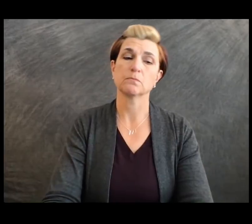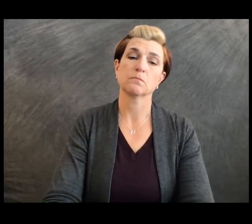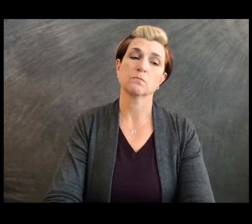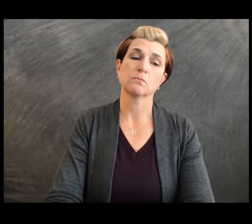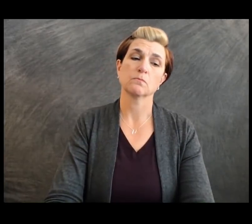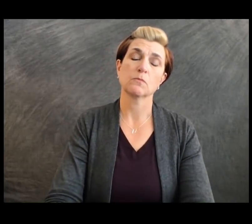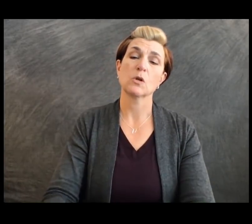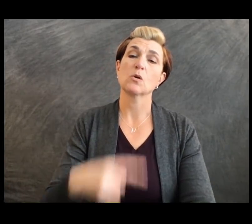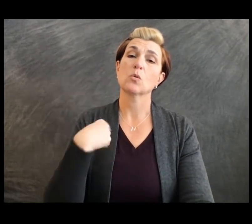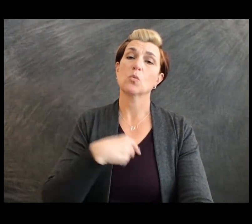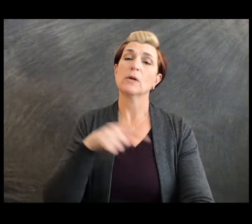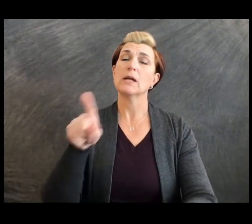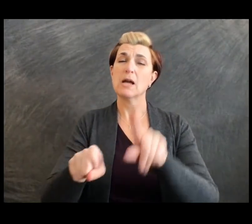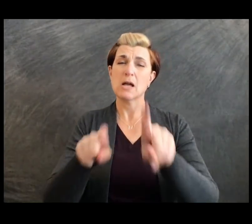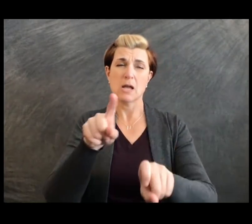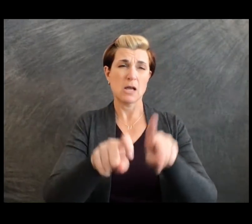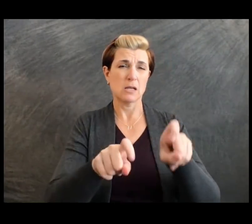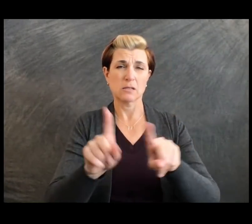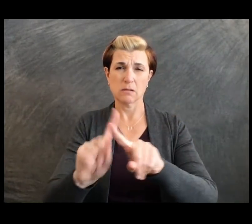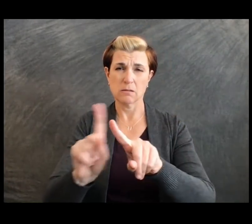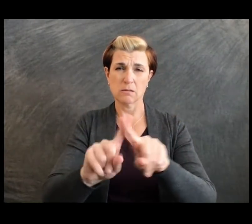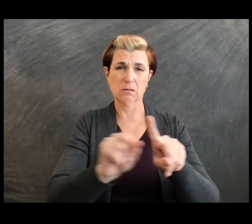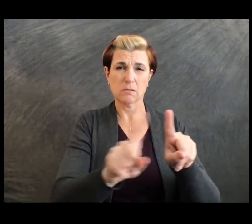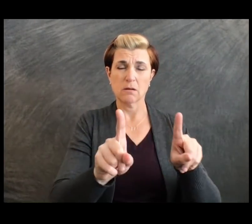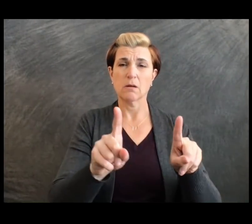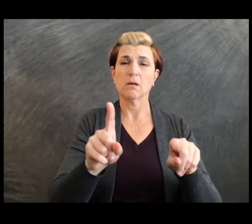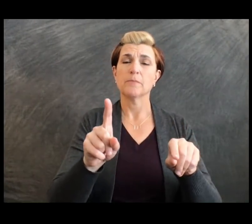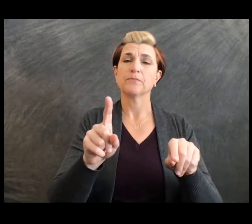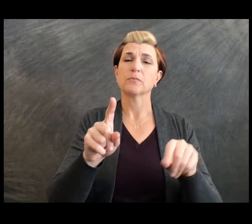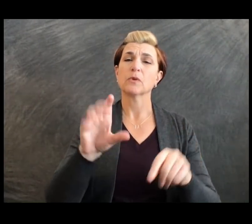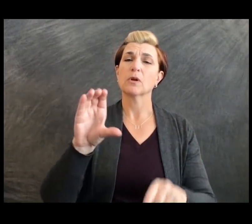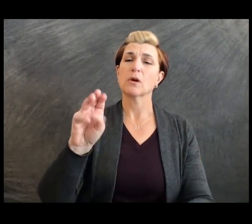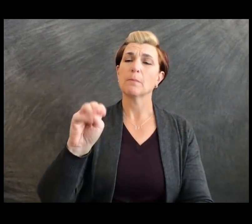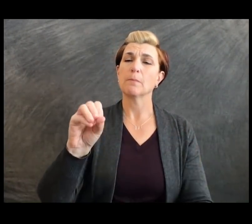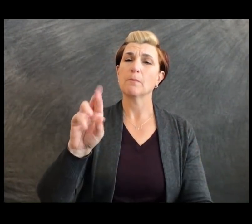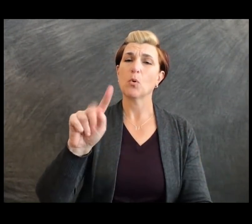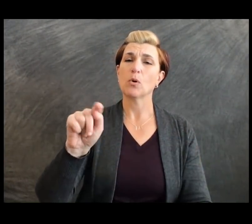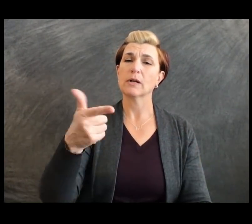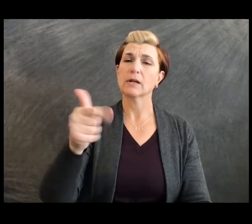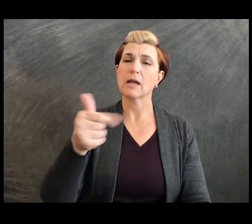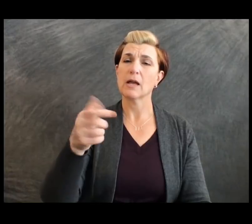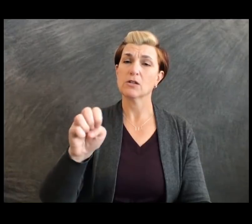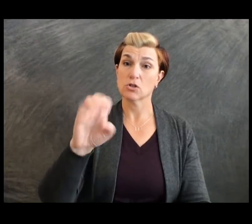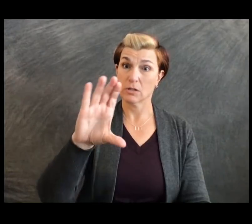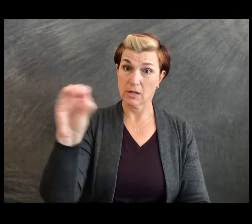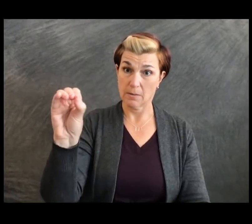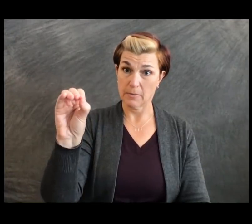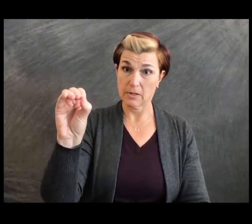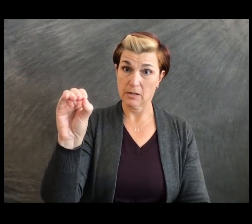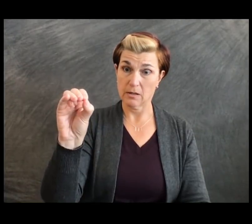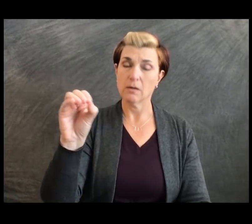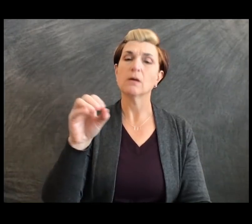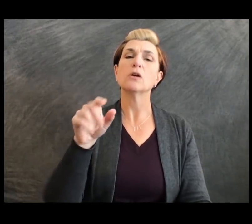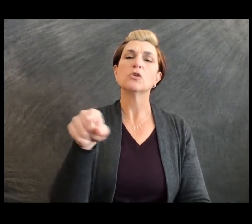services of mortgage loans to exercise forbearance for anybody who's having